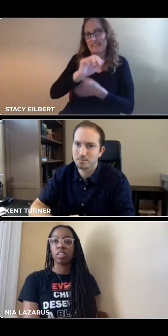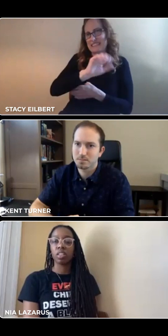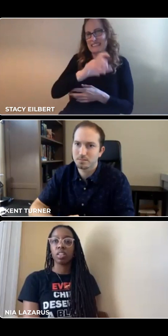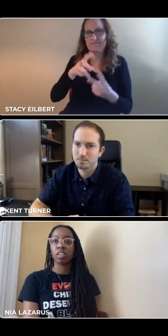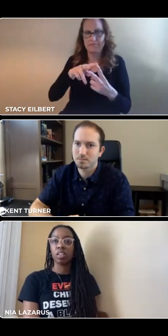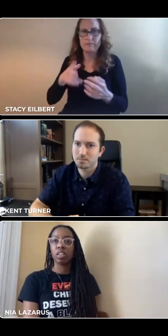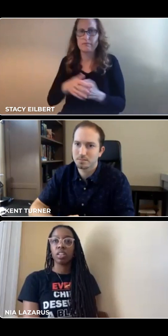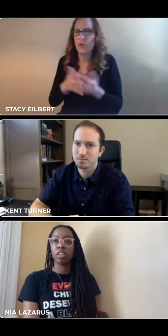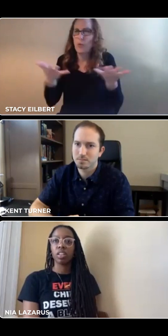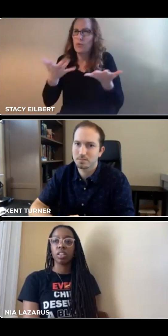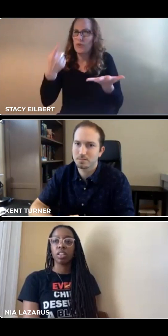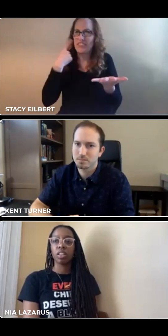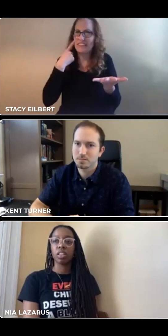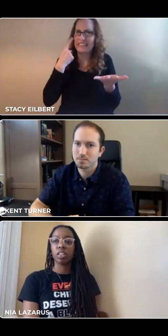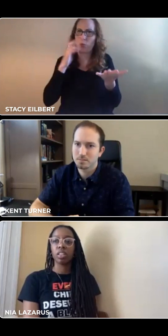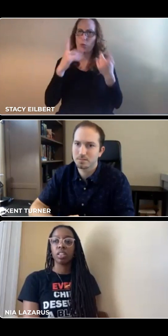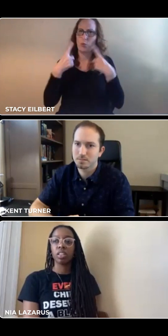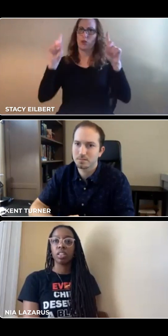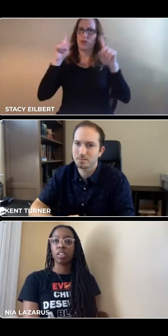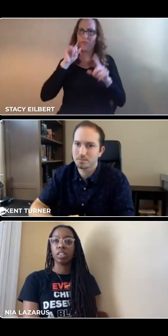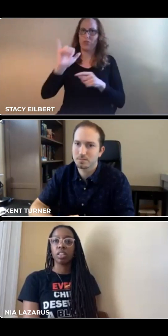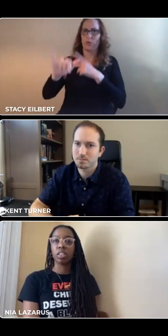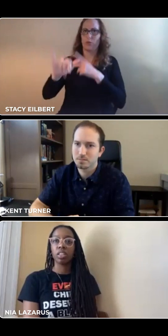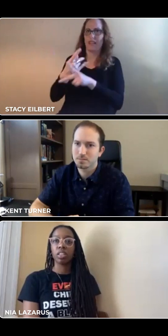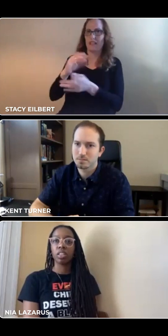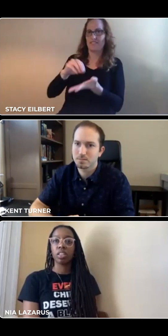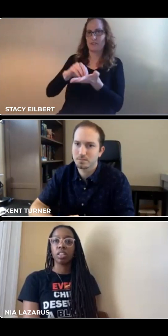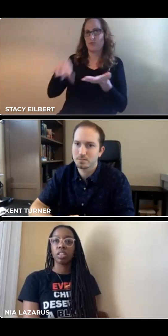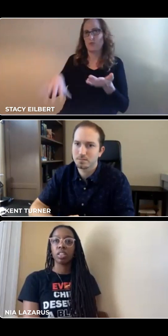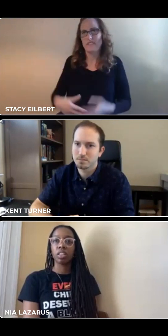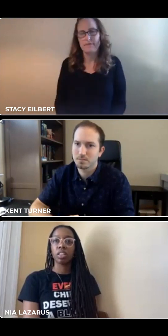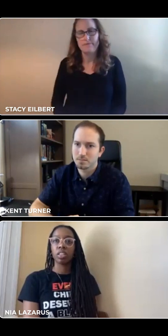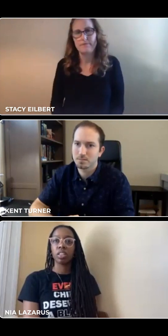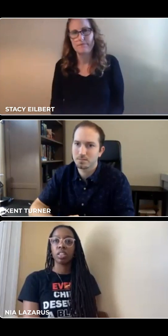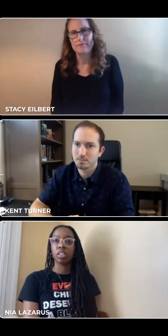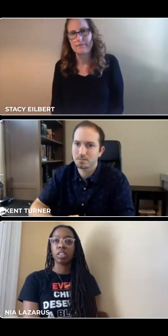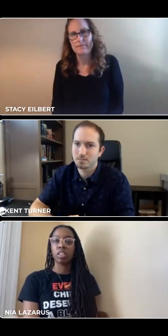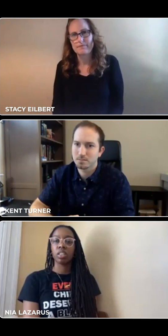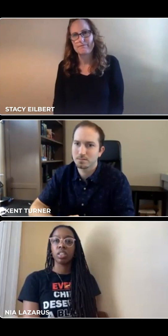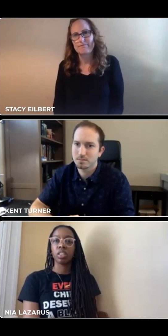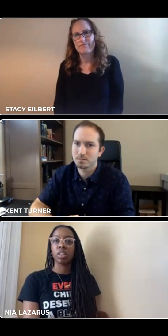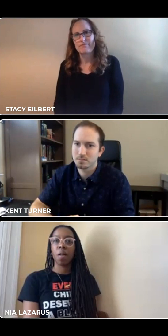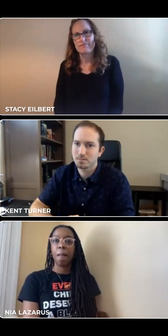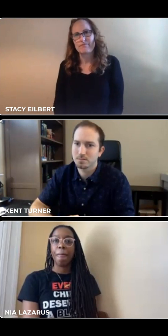in alternate curriculum? What do you think? What tips do you have that would really work